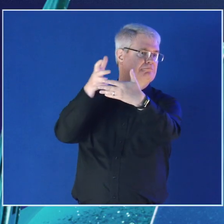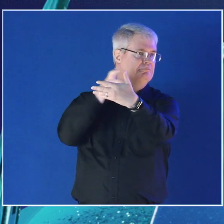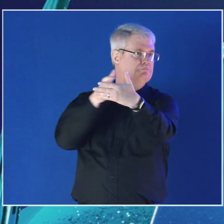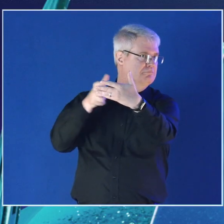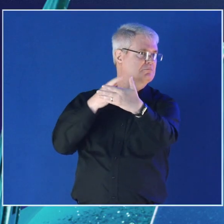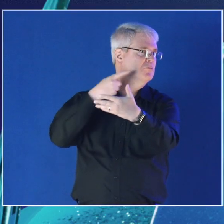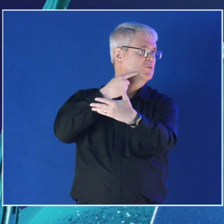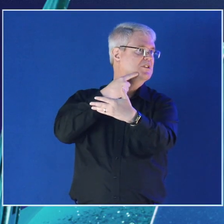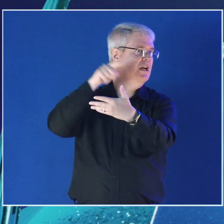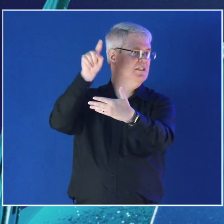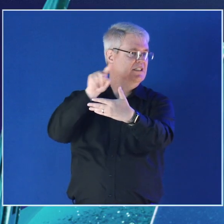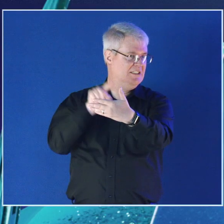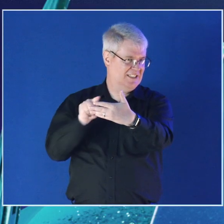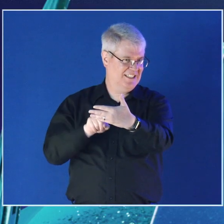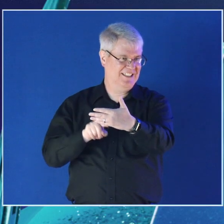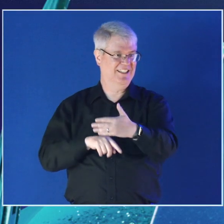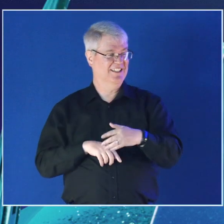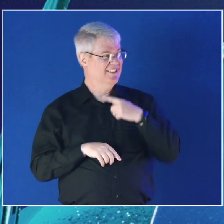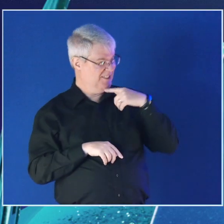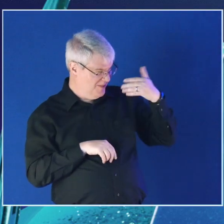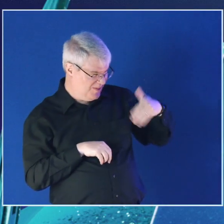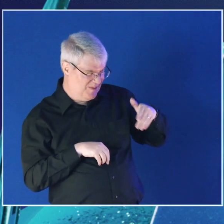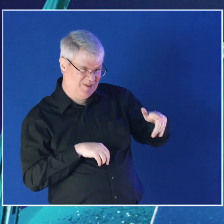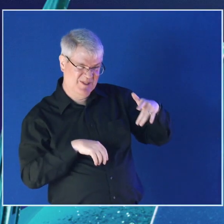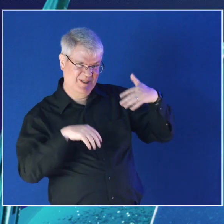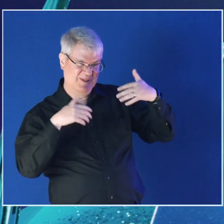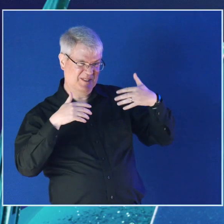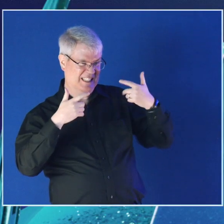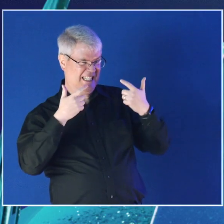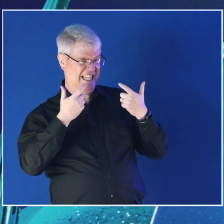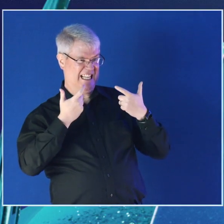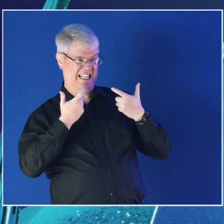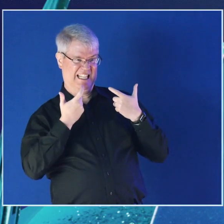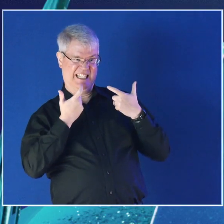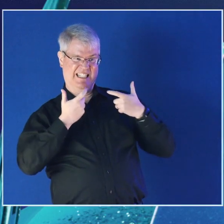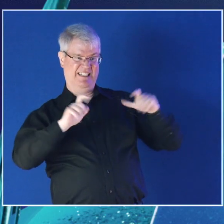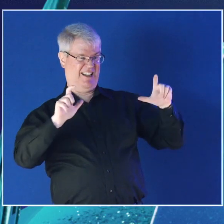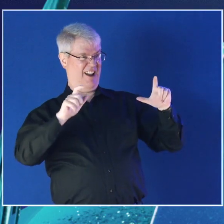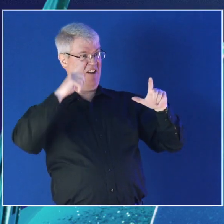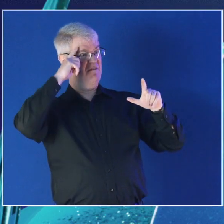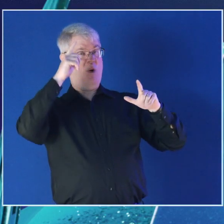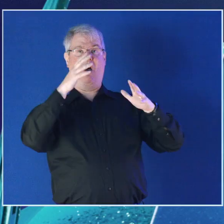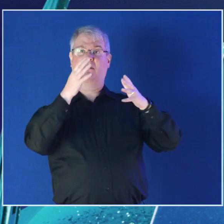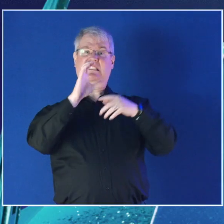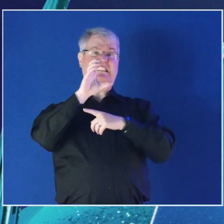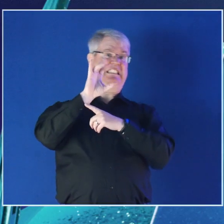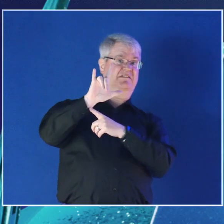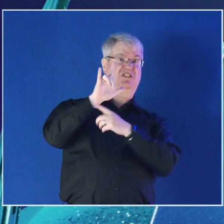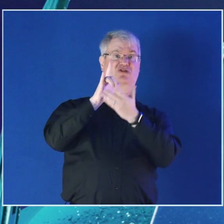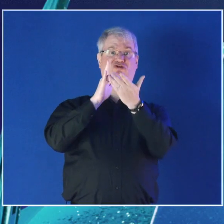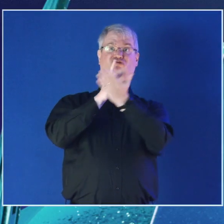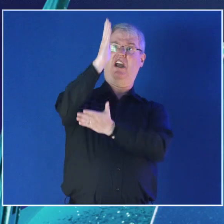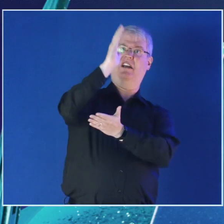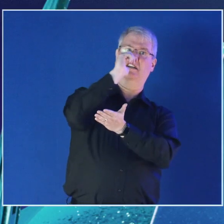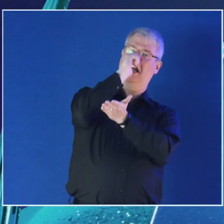This is a critical civil rights issue for the National Federation of the Blind. When a computer is accessible out of the box,